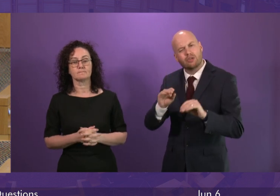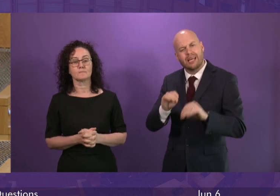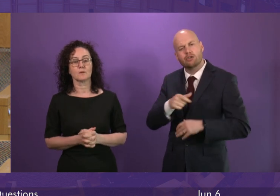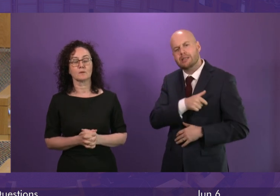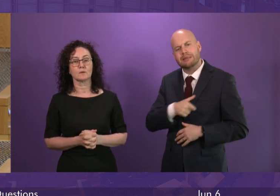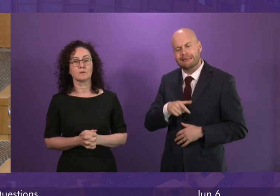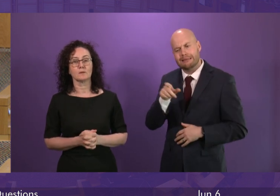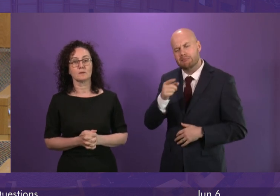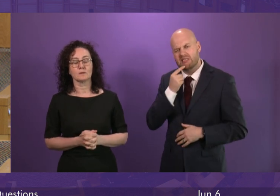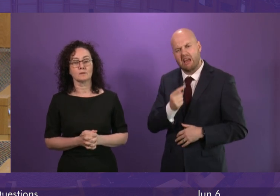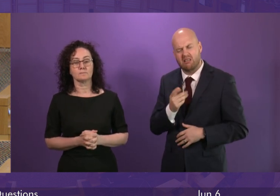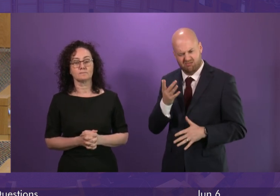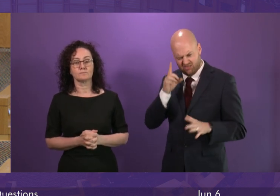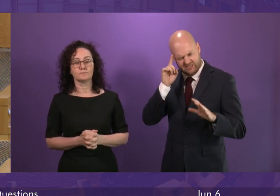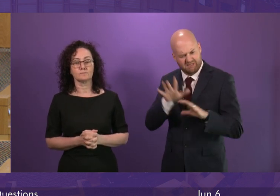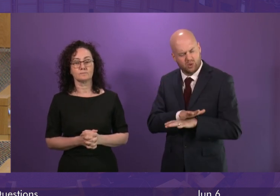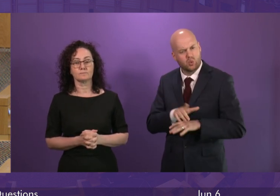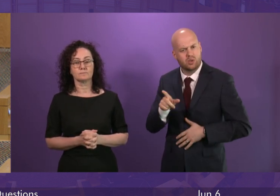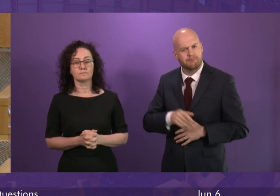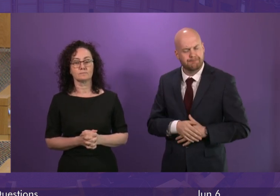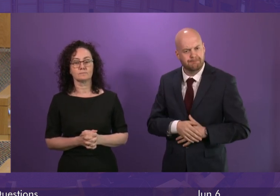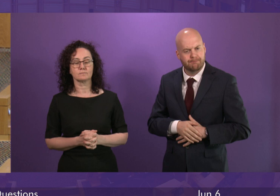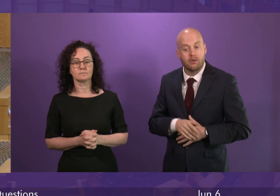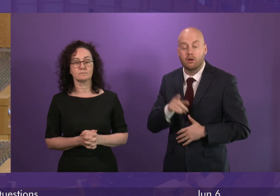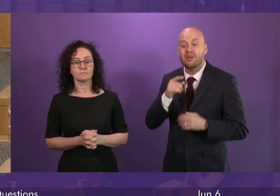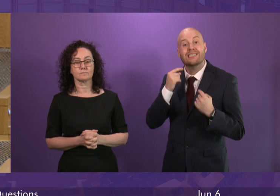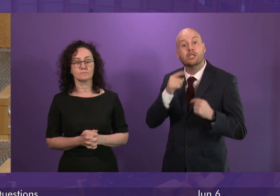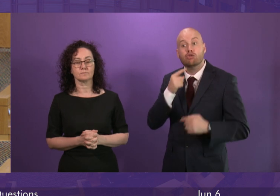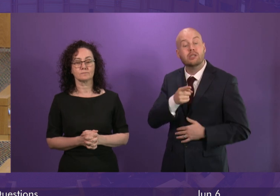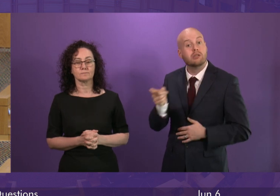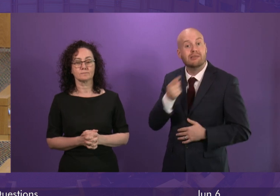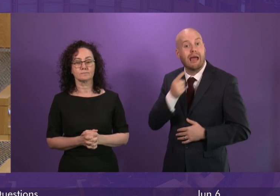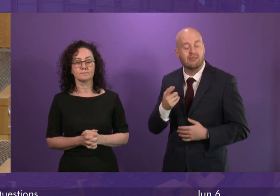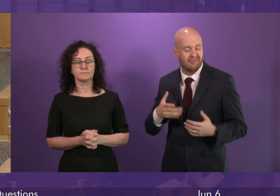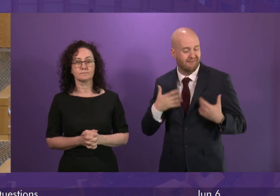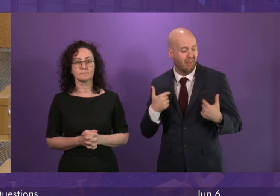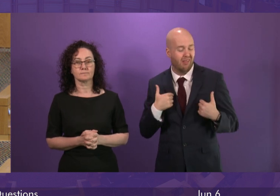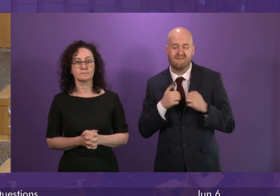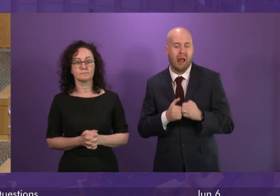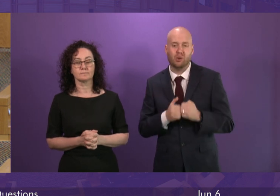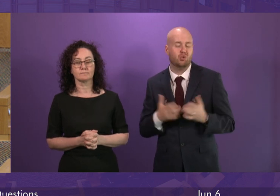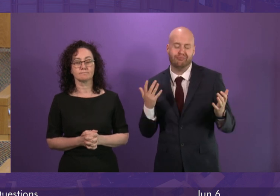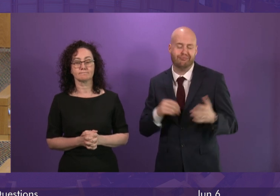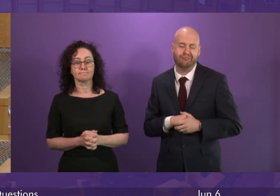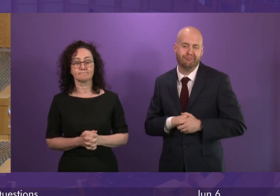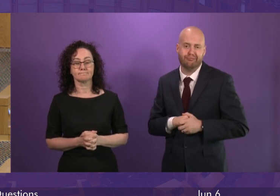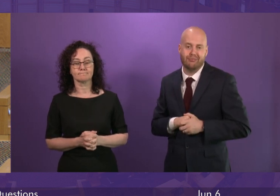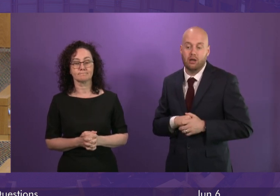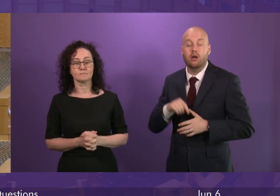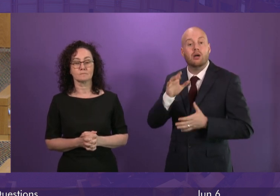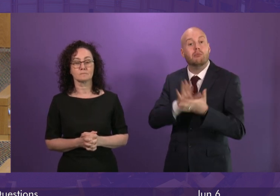no real value; parents in his own constituency boycotted them; the teachers’ union wanted